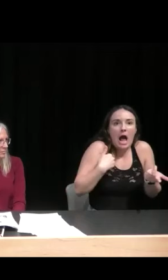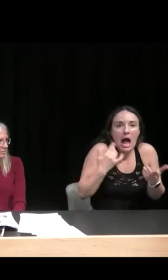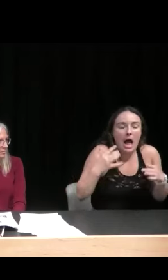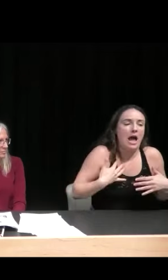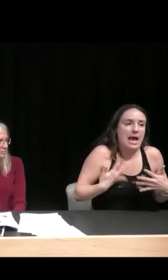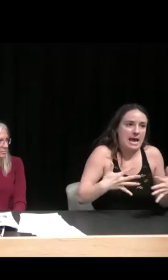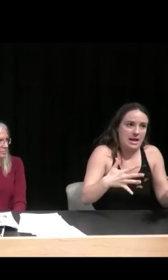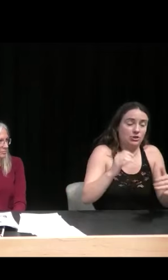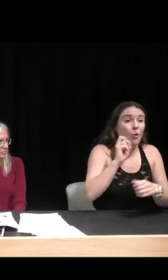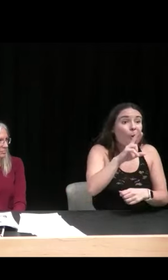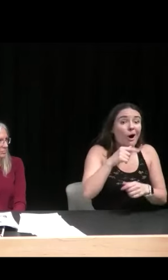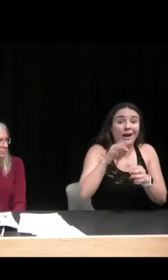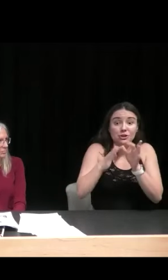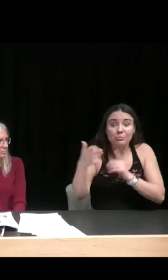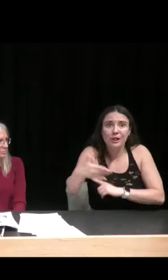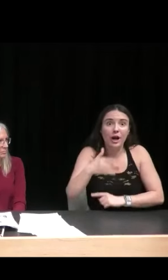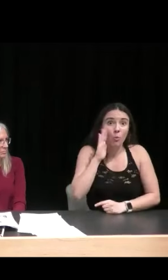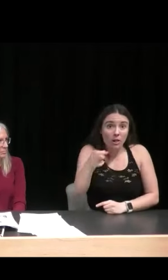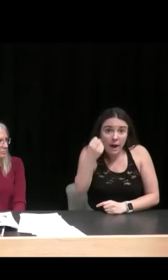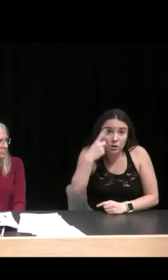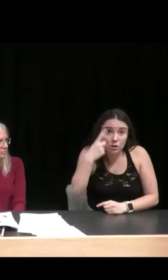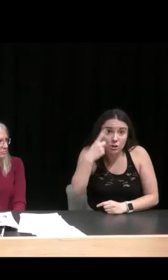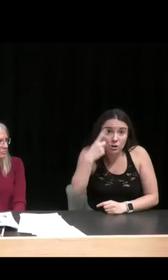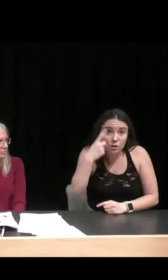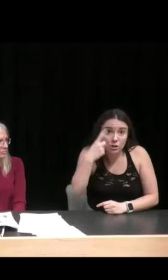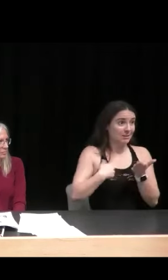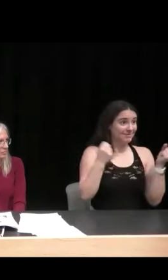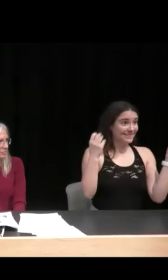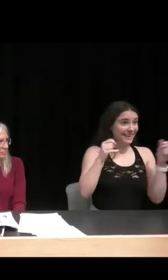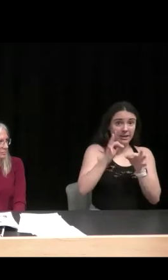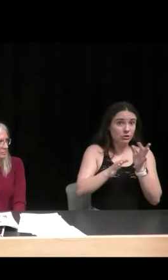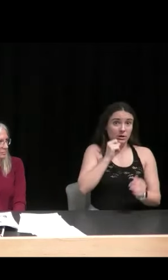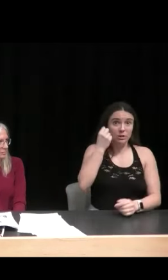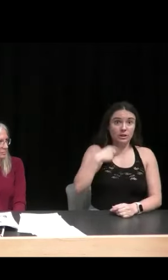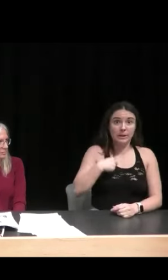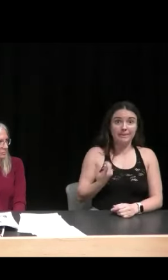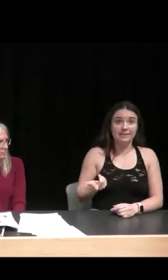about not understanding questions or not knowing what's going on if there's an interpreter there